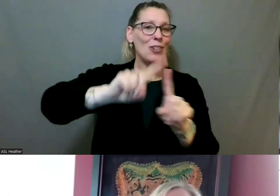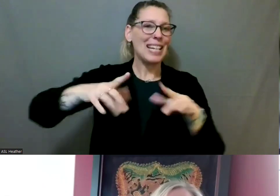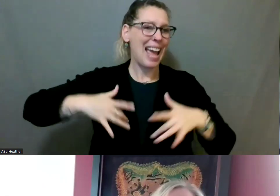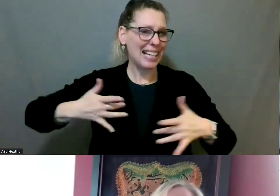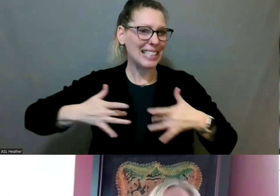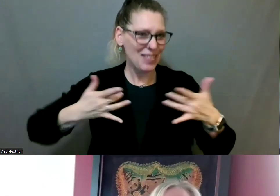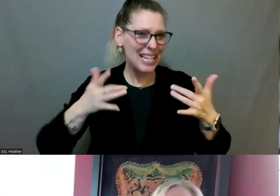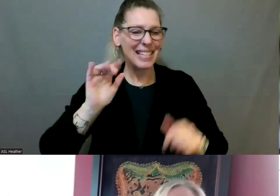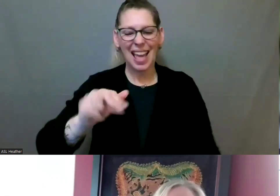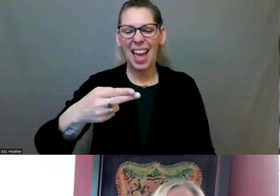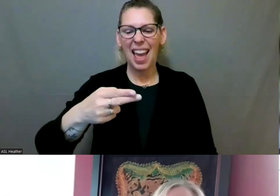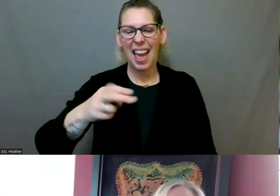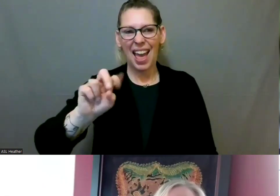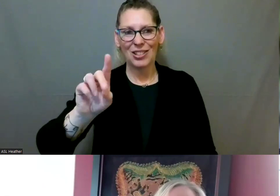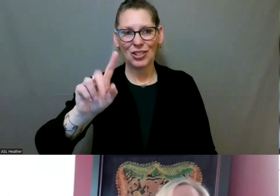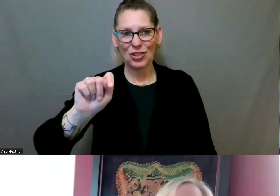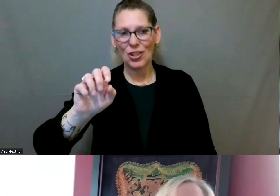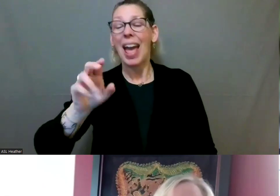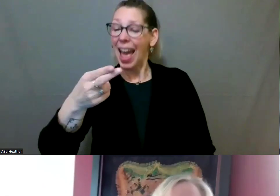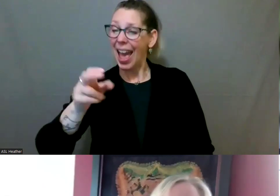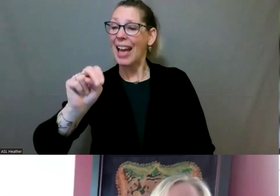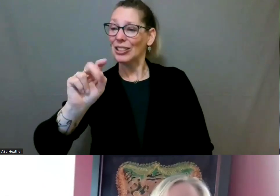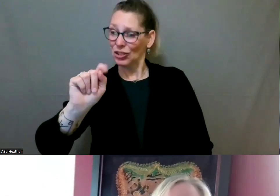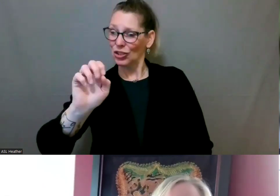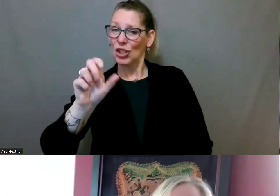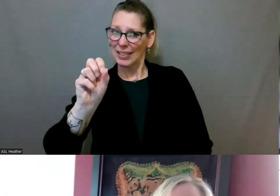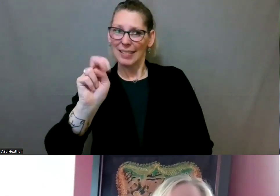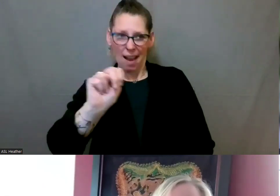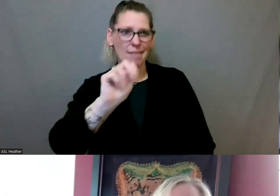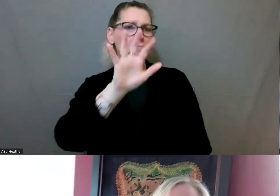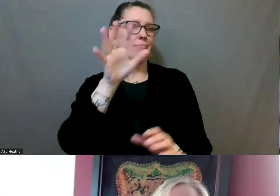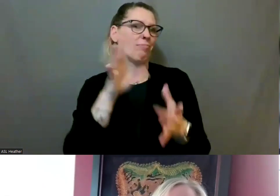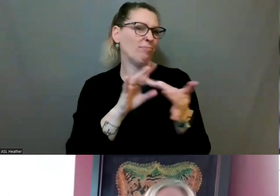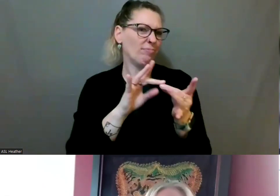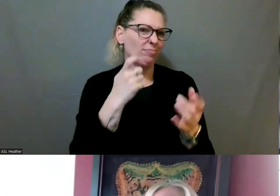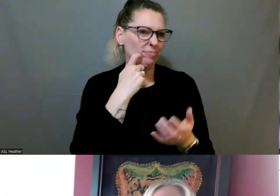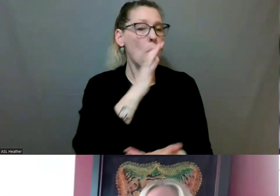the table within that time already built into the school year. And that's not to say you